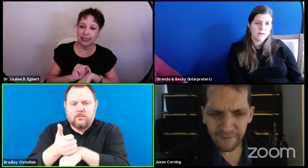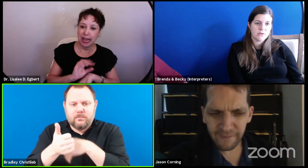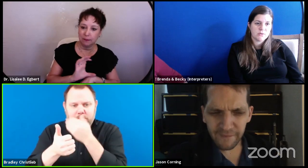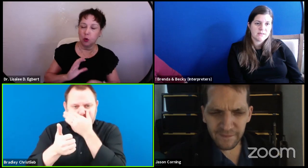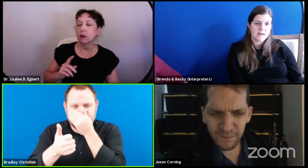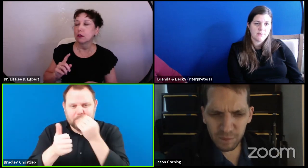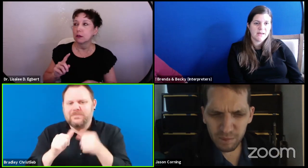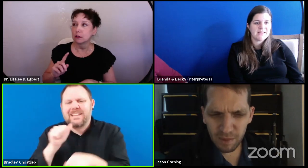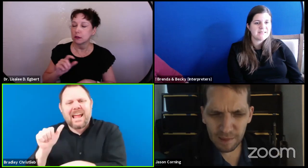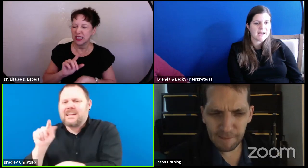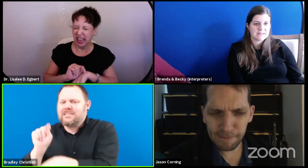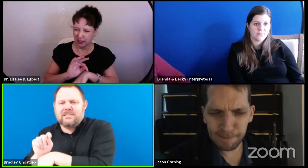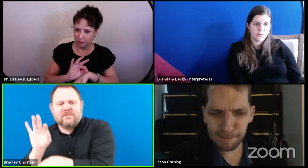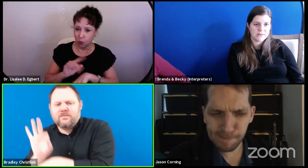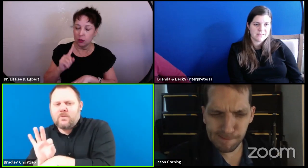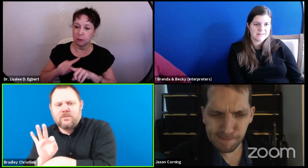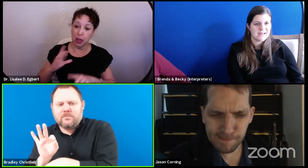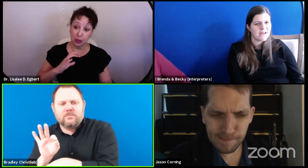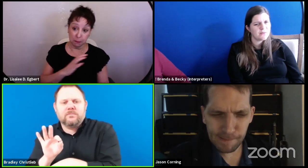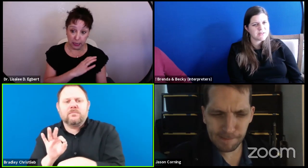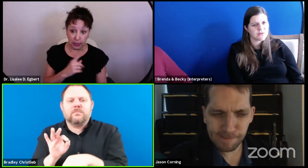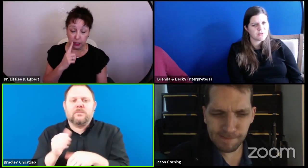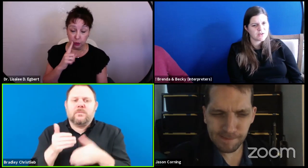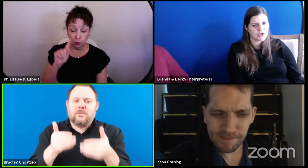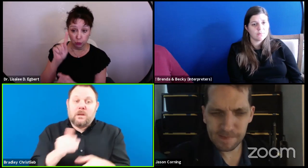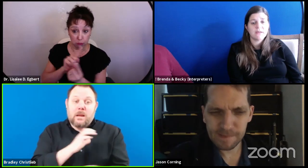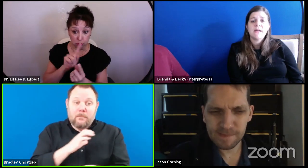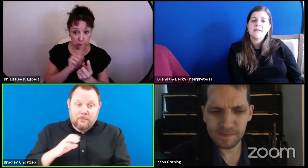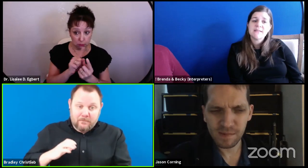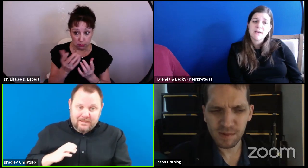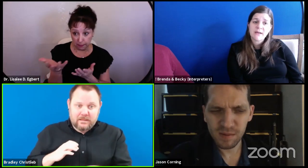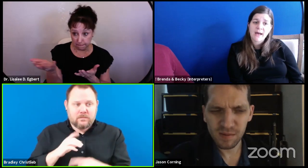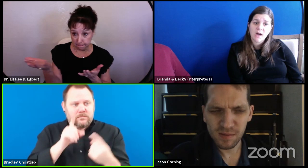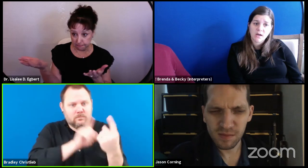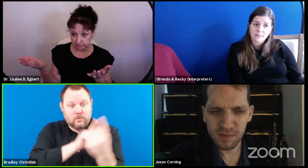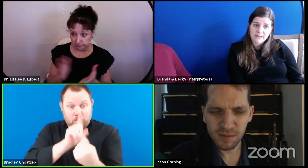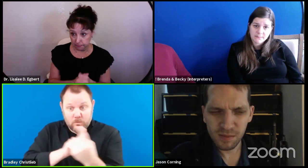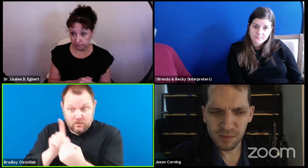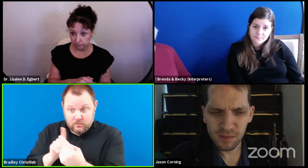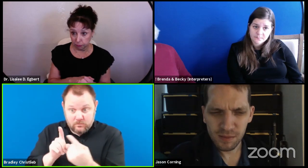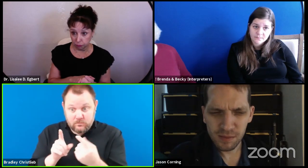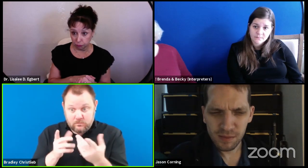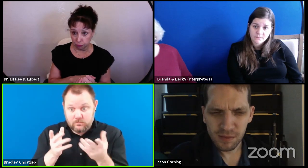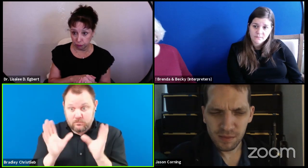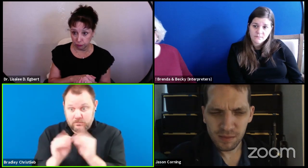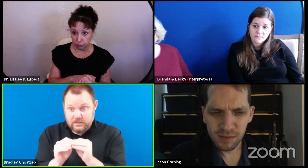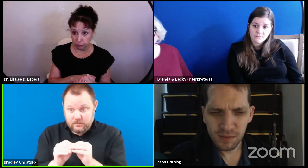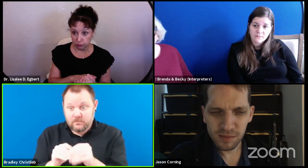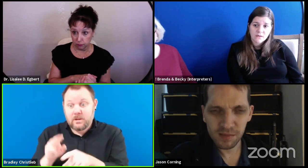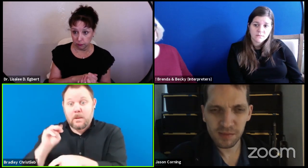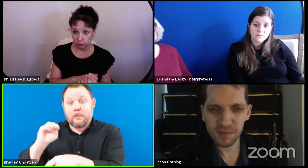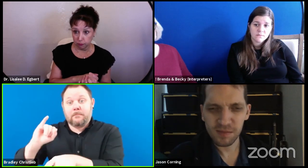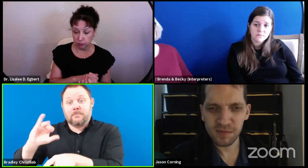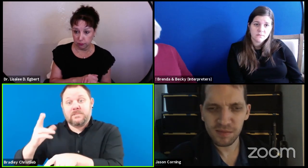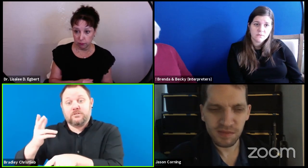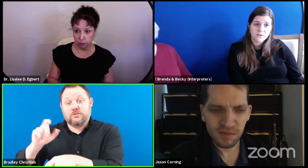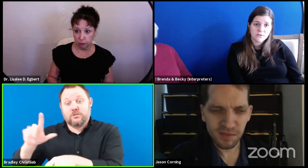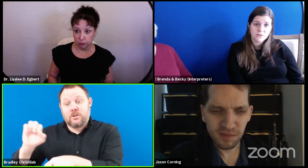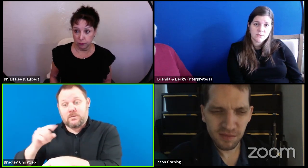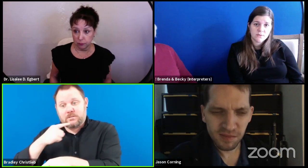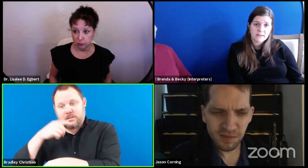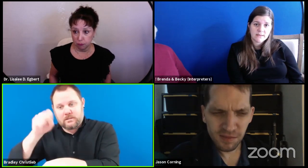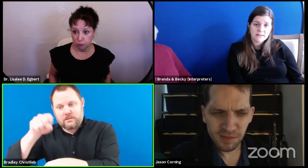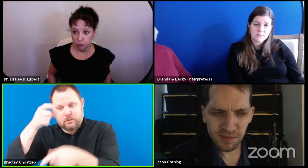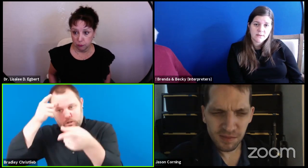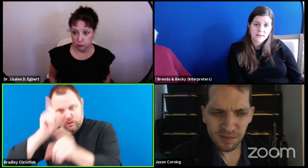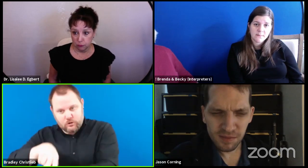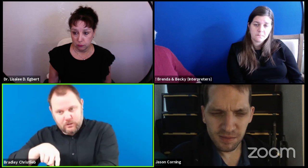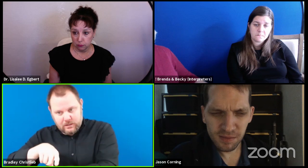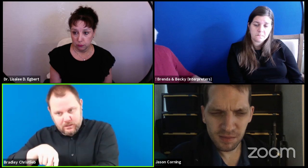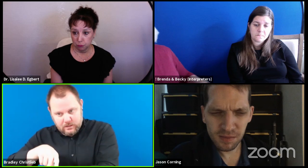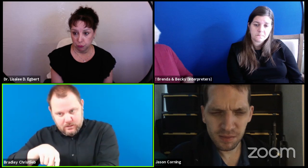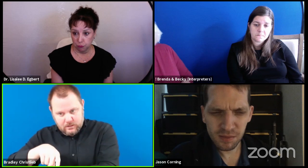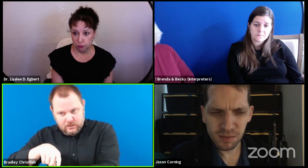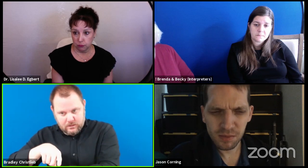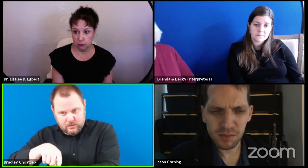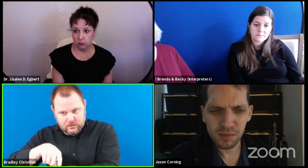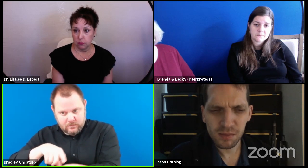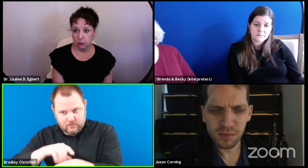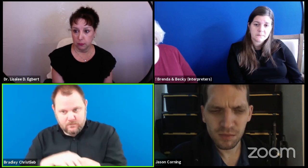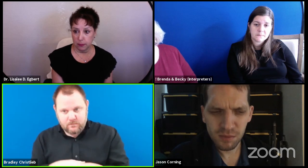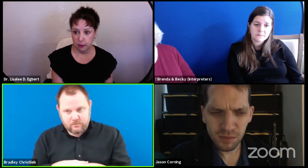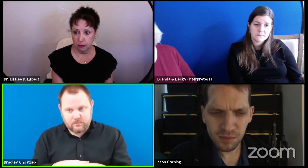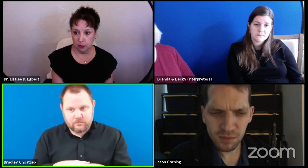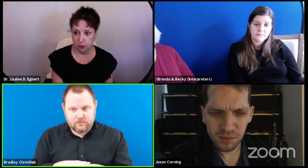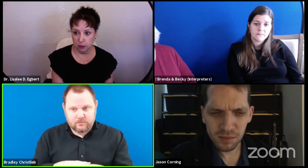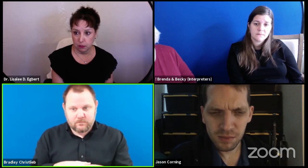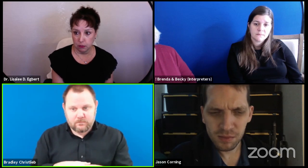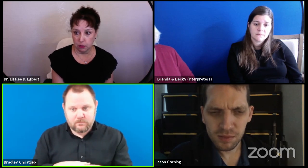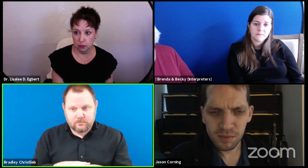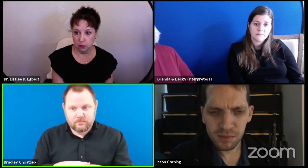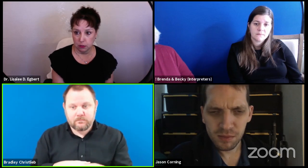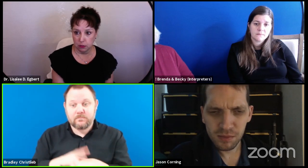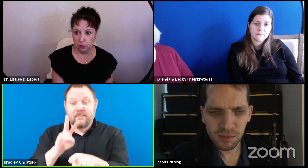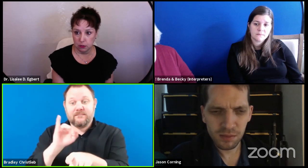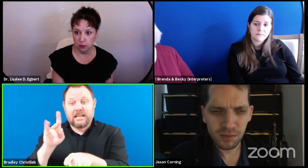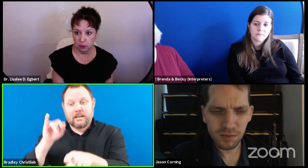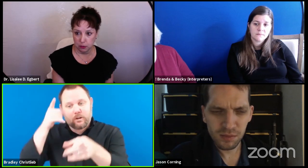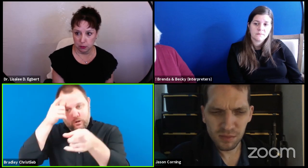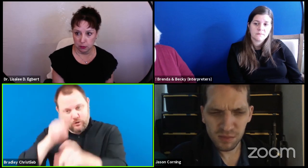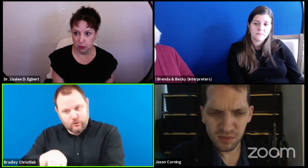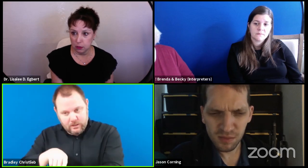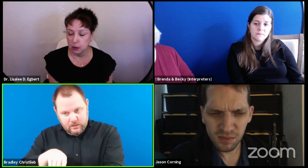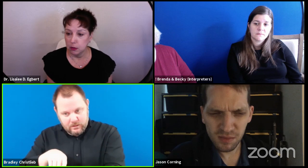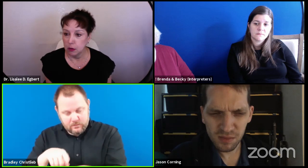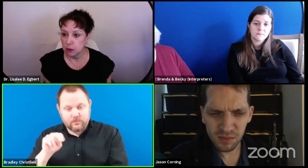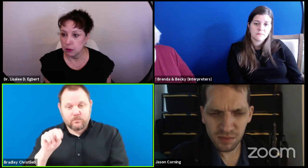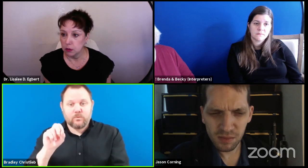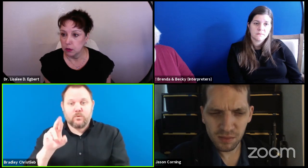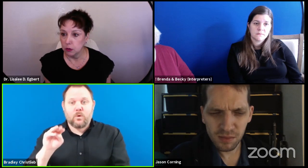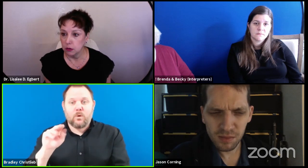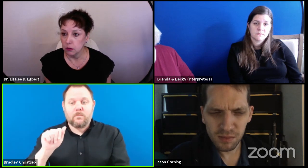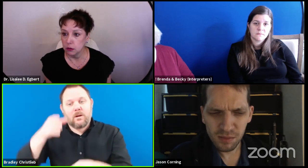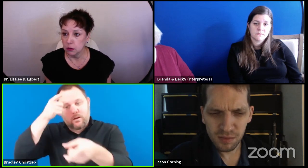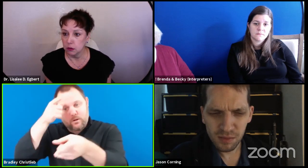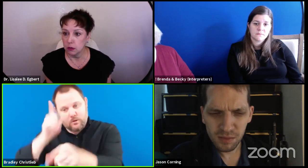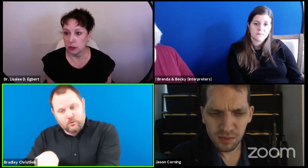to set up not a task force but set up an ad hoc committee to do the meetings with them.